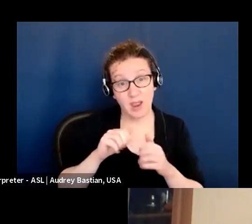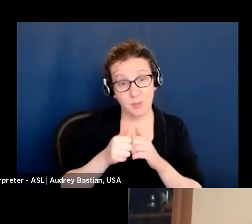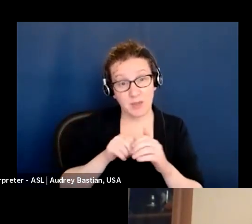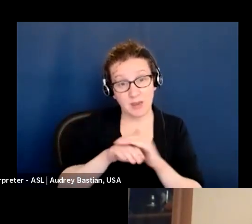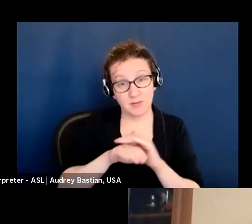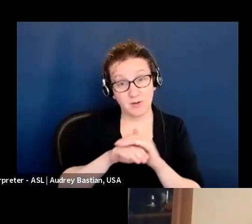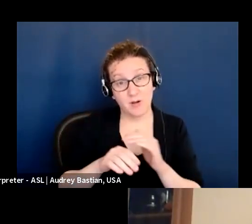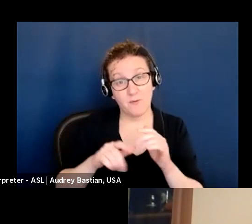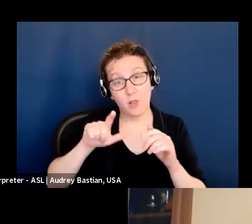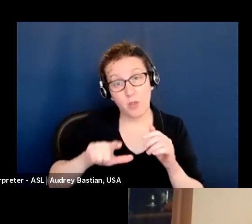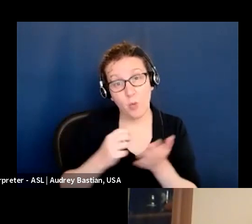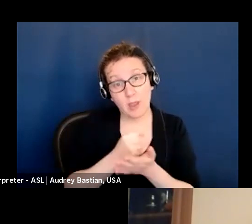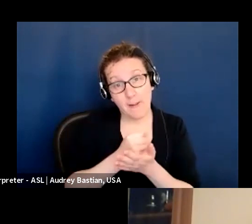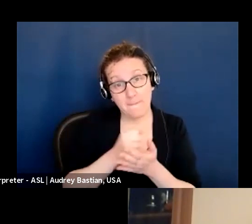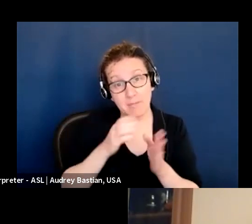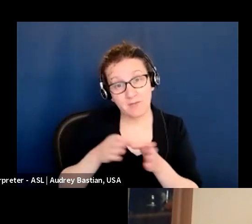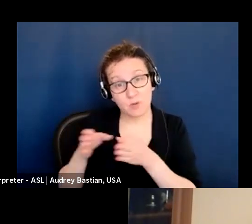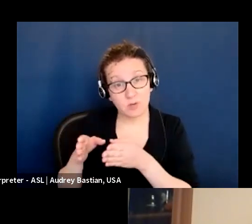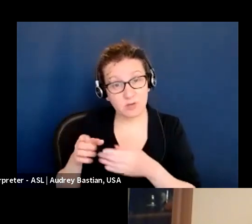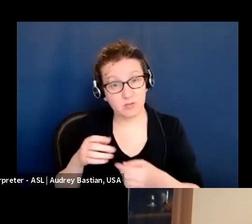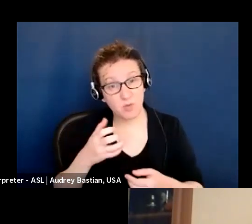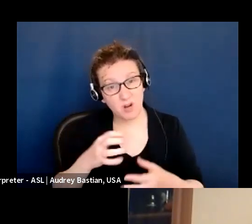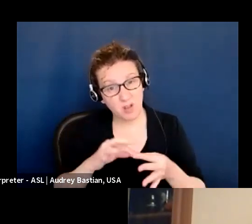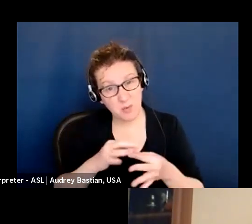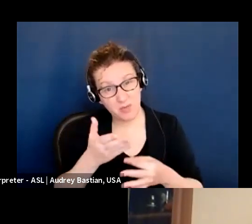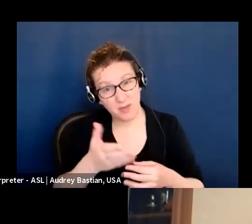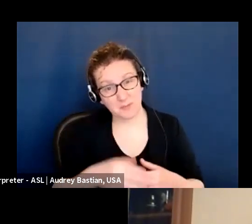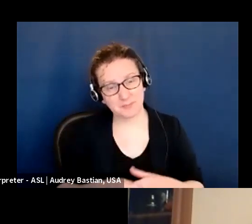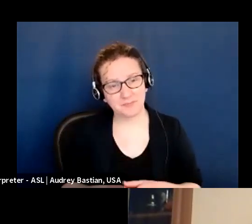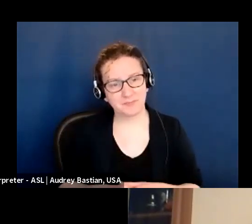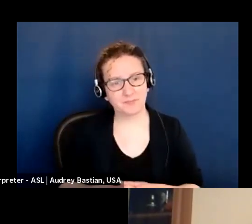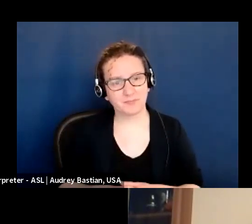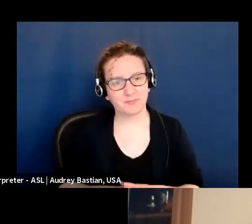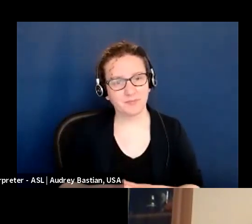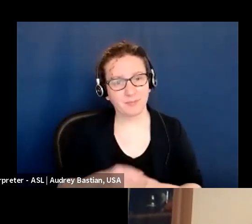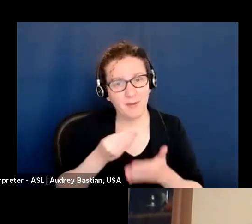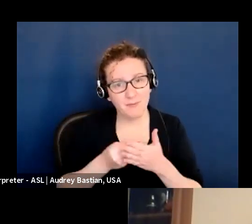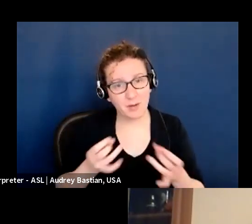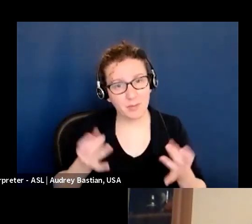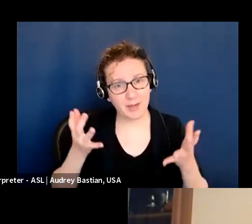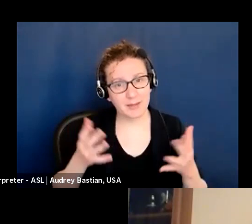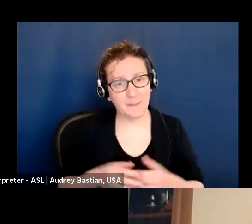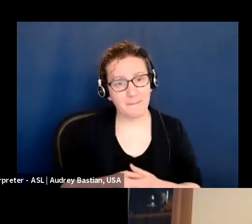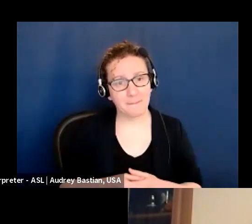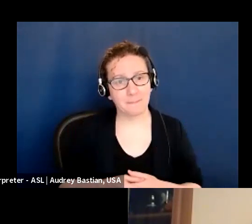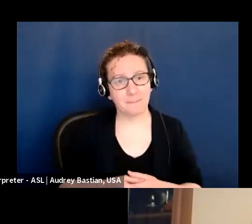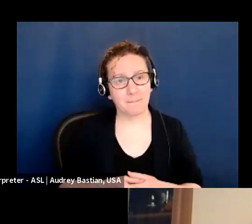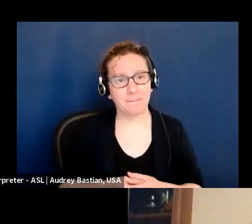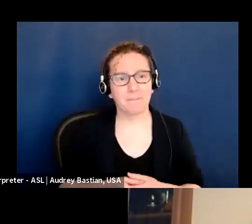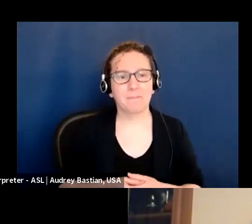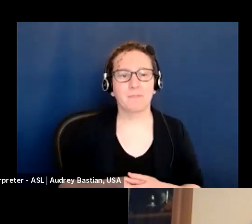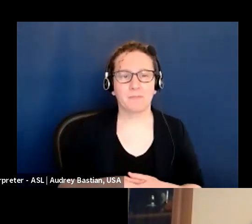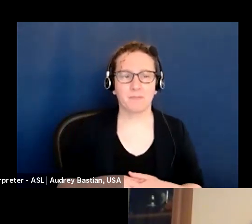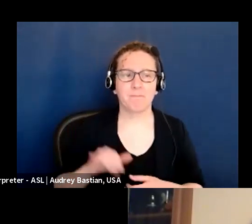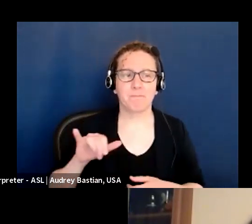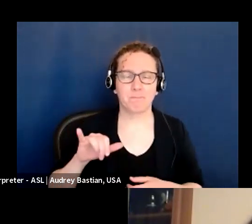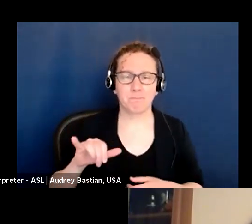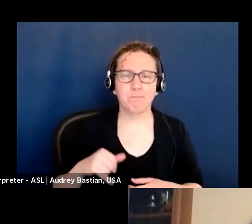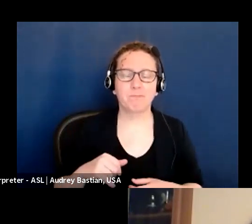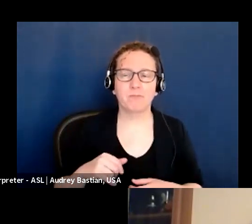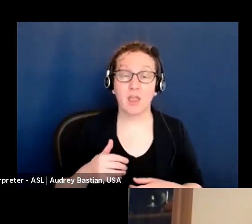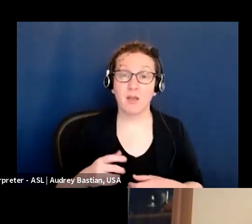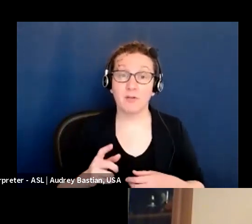individuals. Could you comment about fund raising? >> SAMSARA COUNTS: So there are definitely good